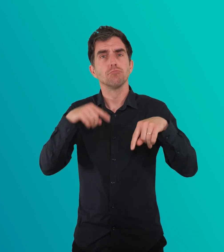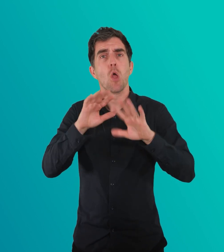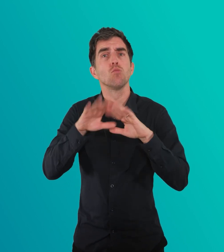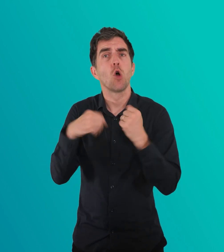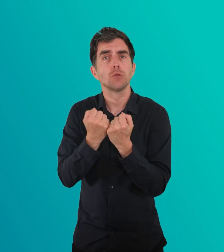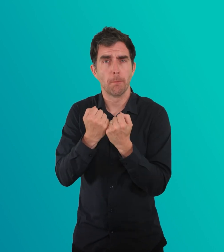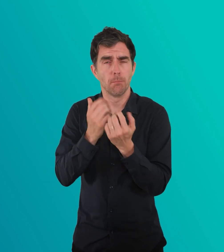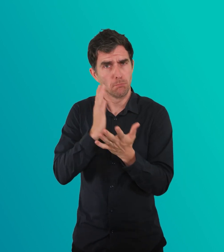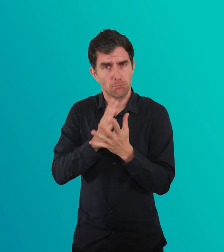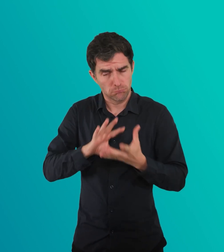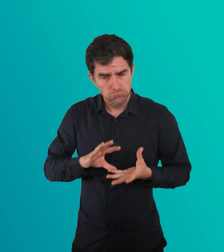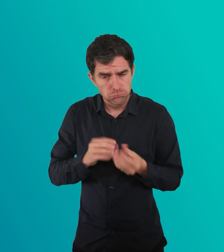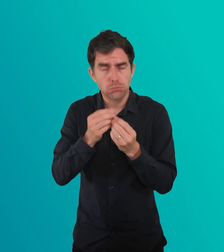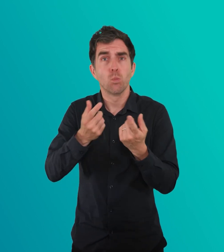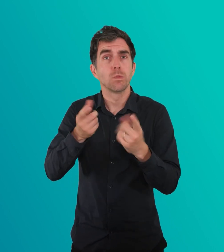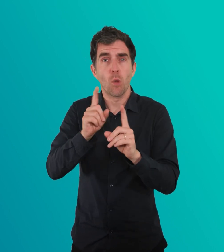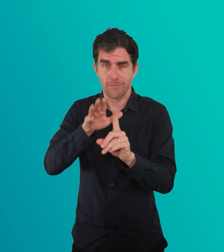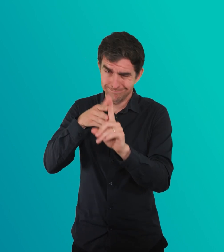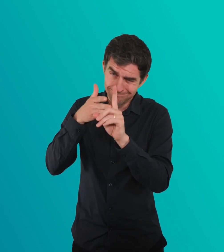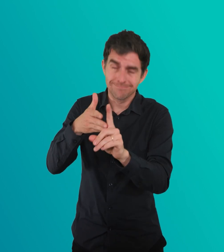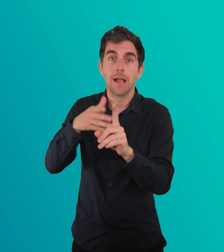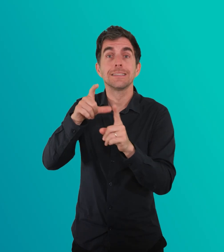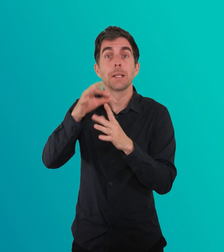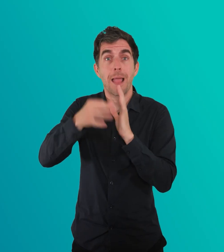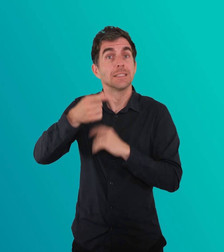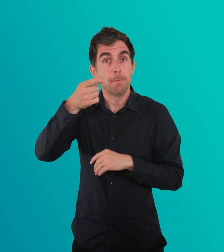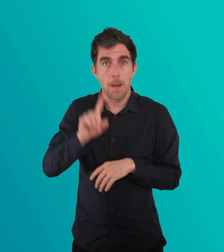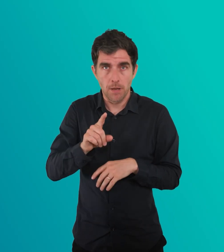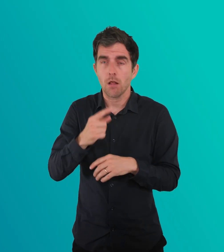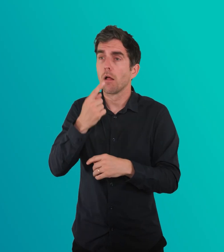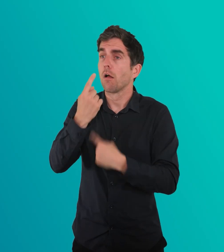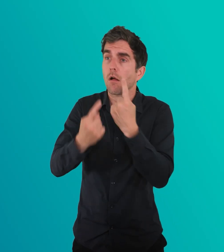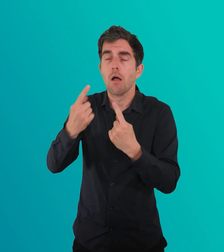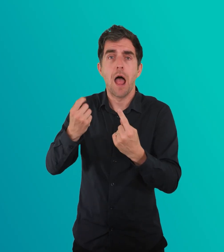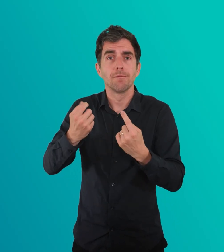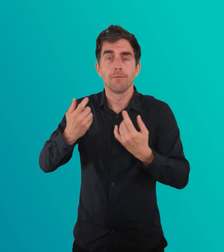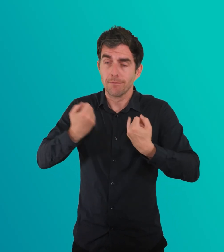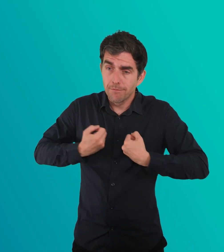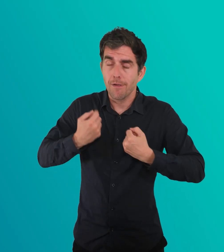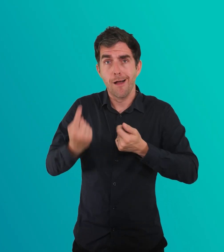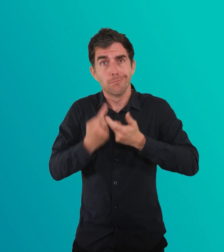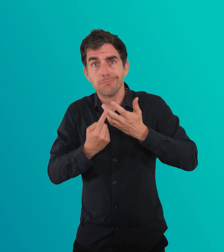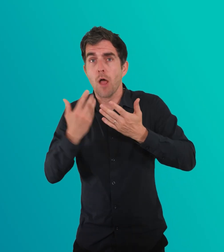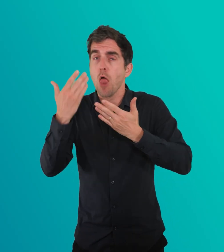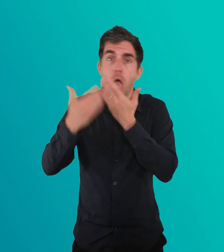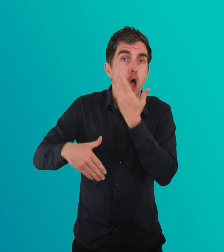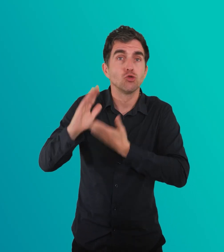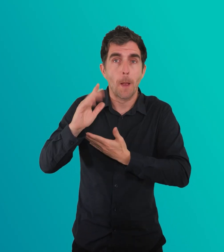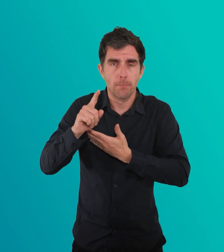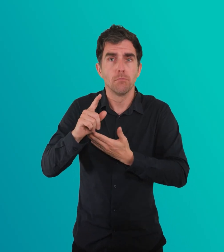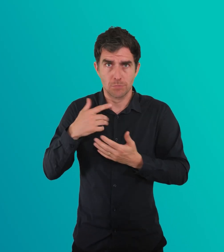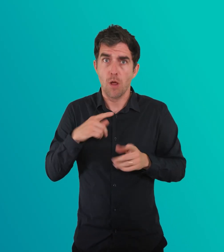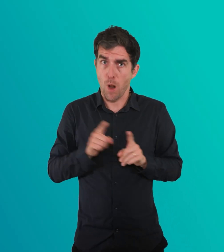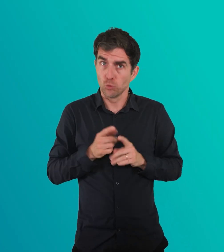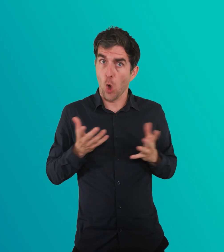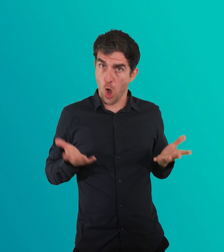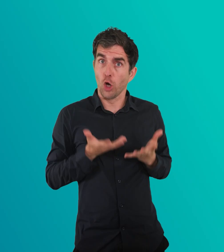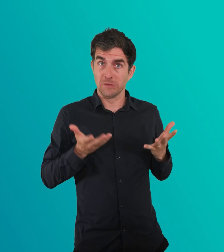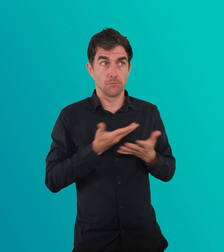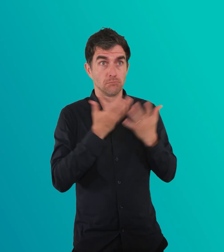Although the workshop is designed primarily for disabled people and those with long-term conditions,